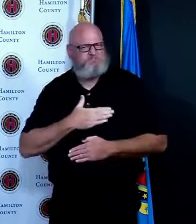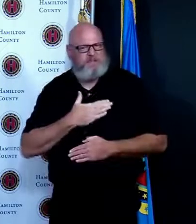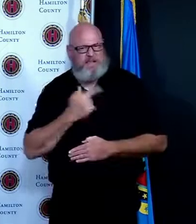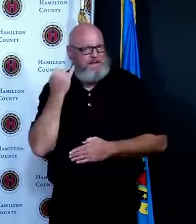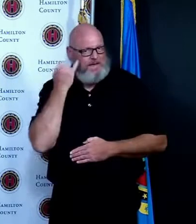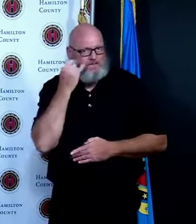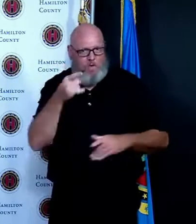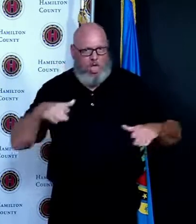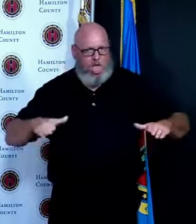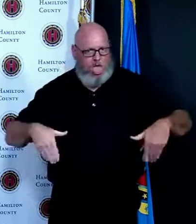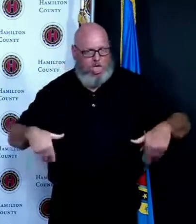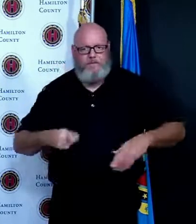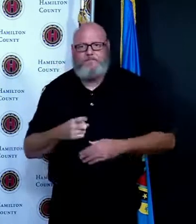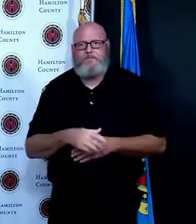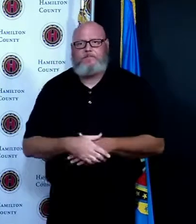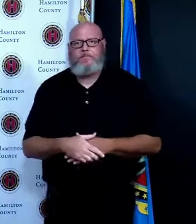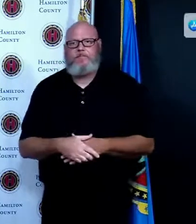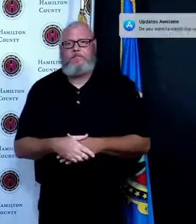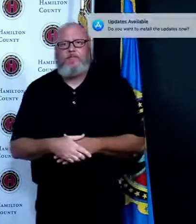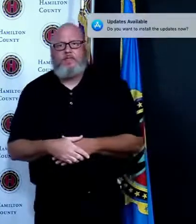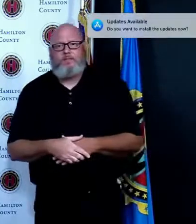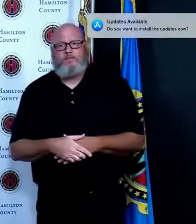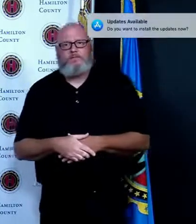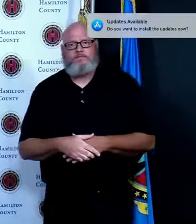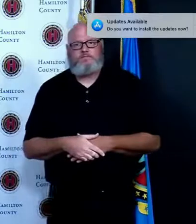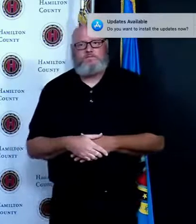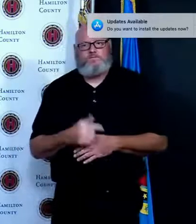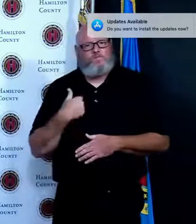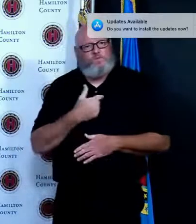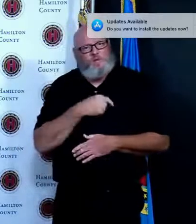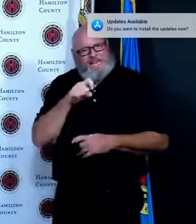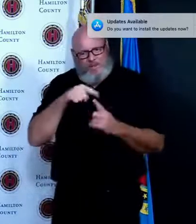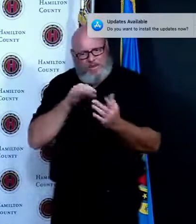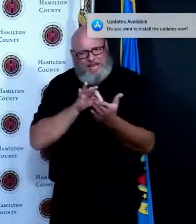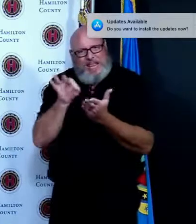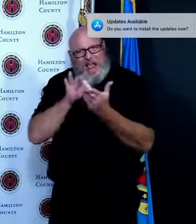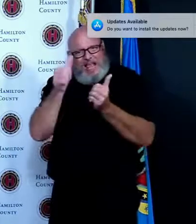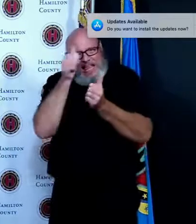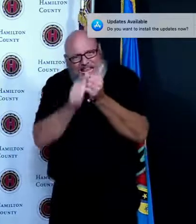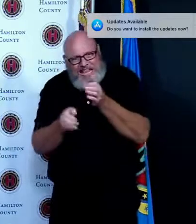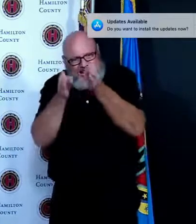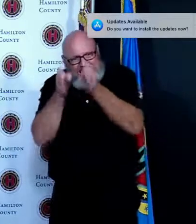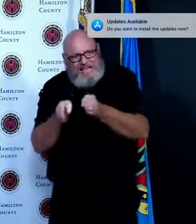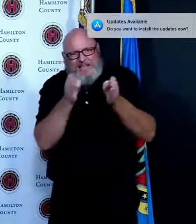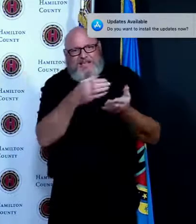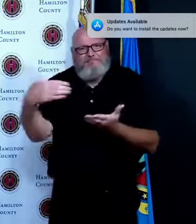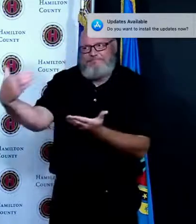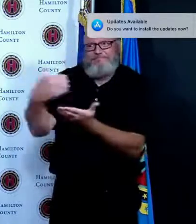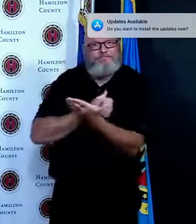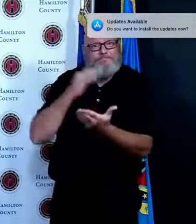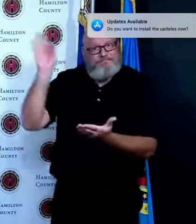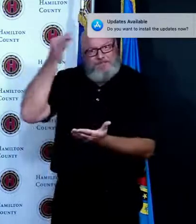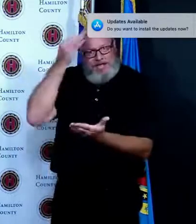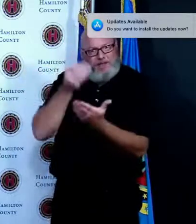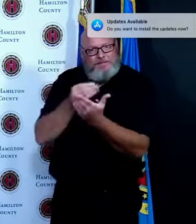through the Census my2020Census.gov and one last note about the elections as you know